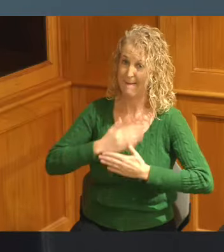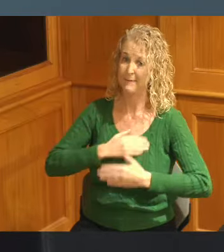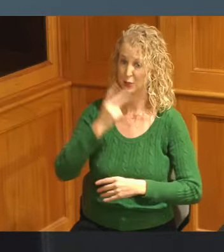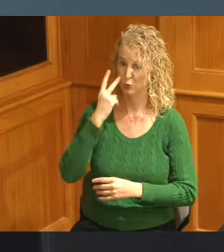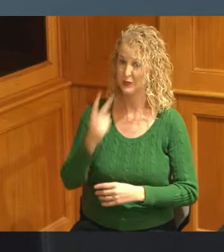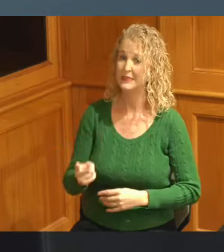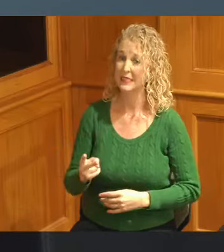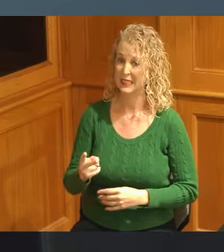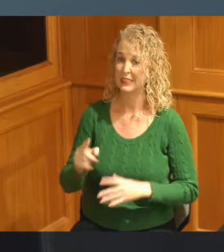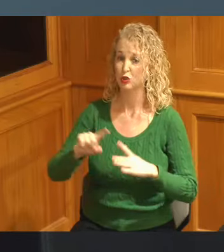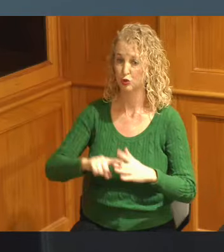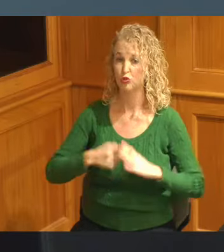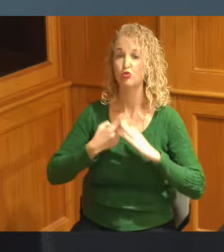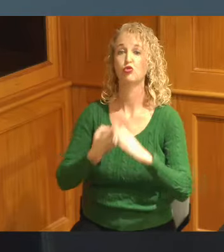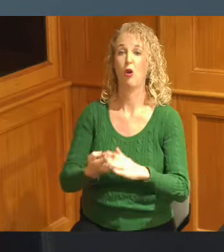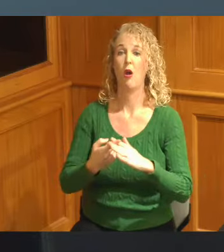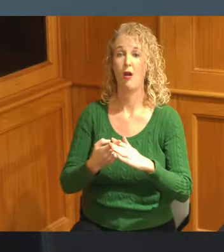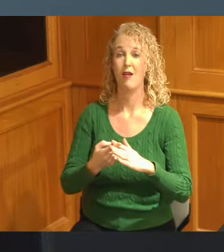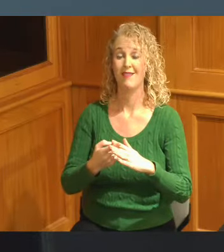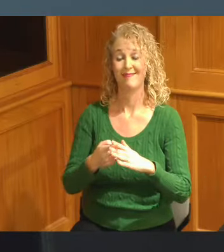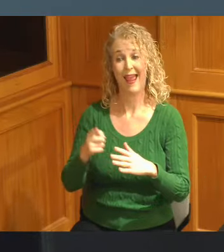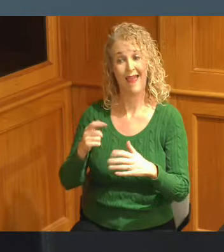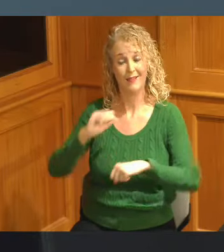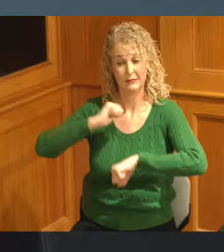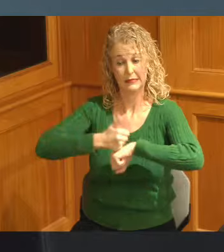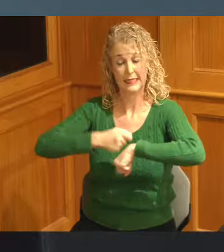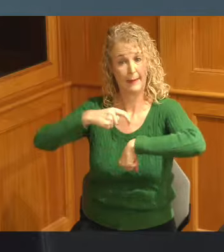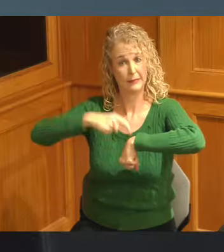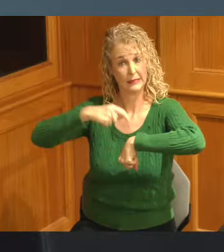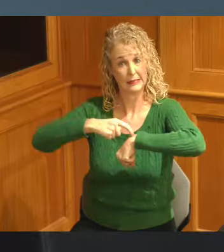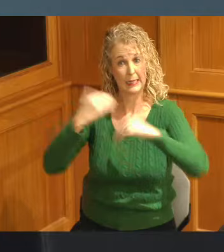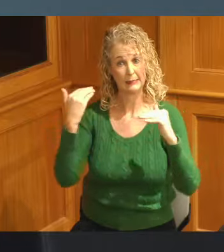getting started and also that there's a time frame of when the development of the draft